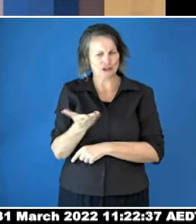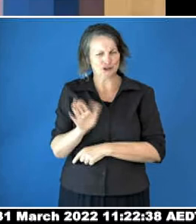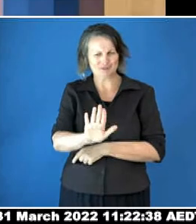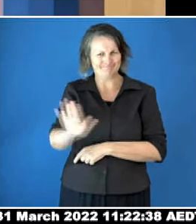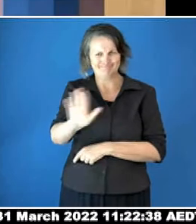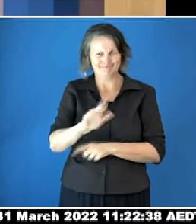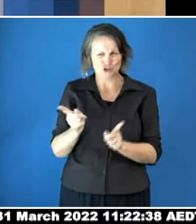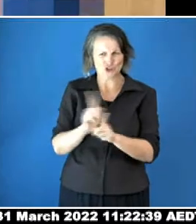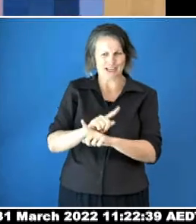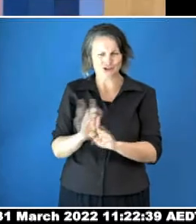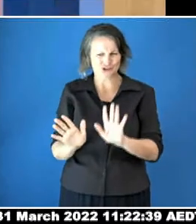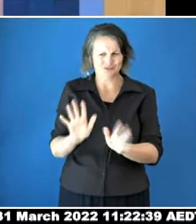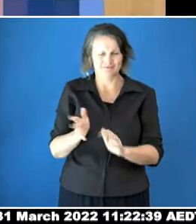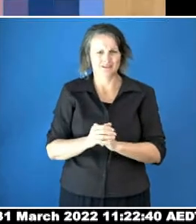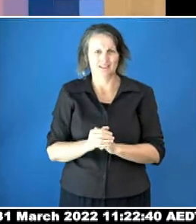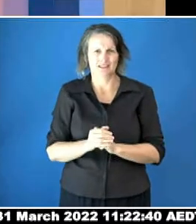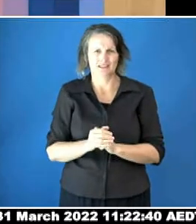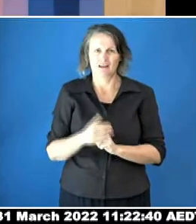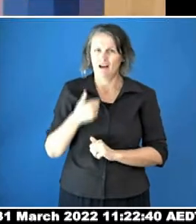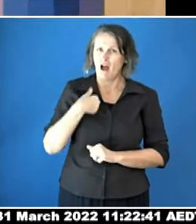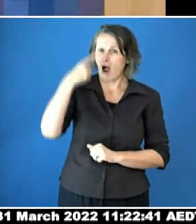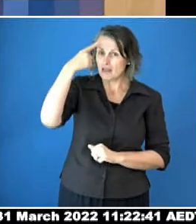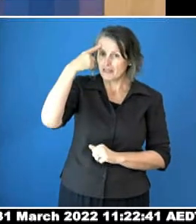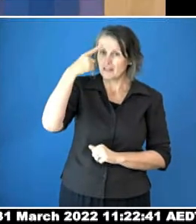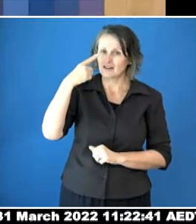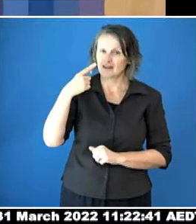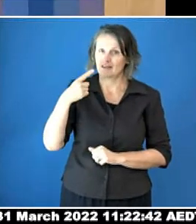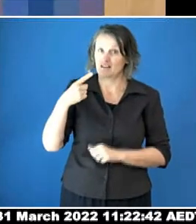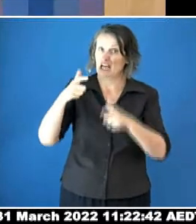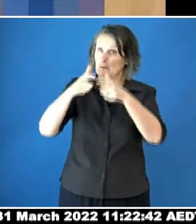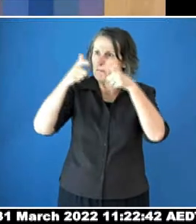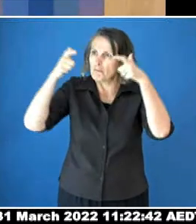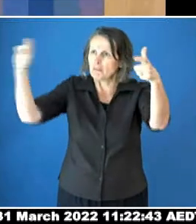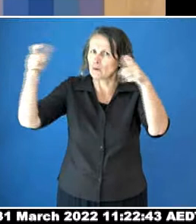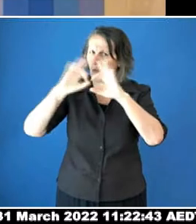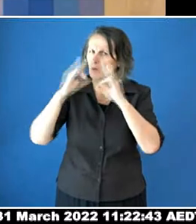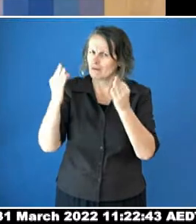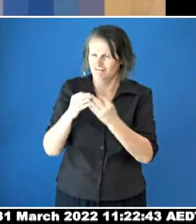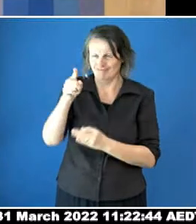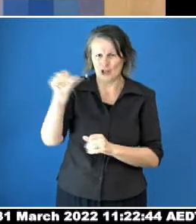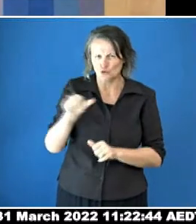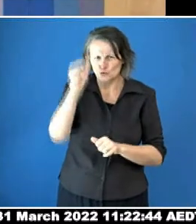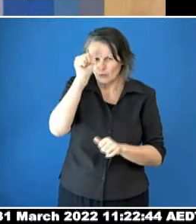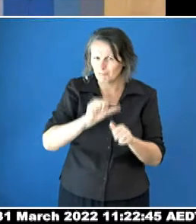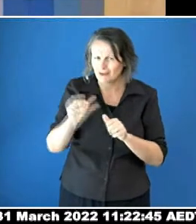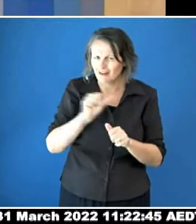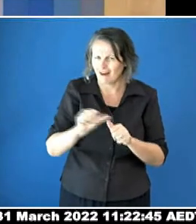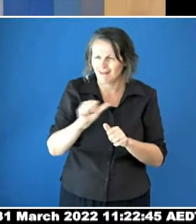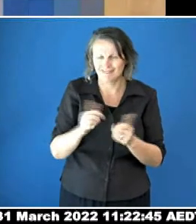But my - I think that a big organisation of that size should have in place training for